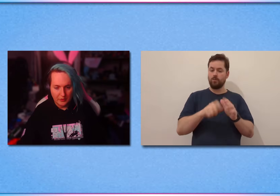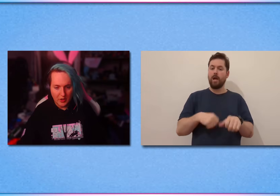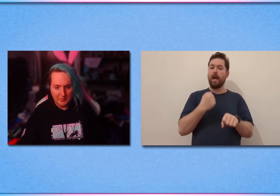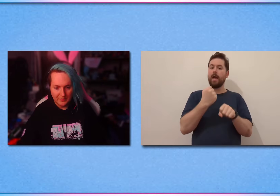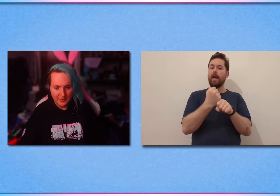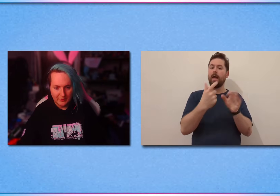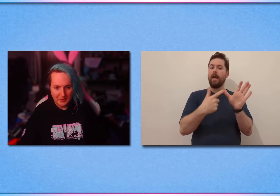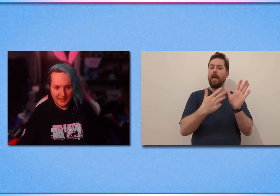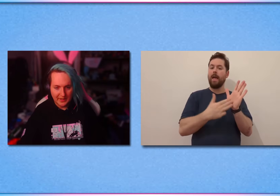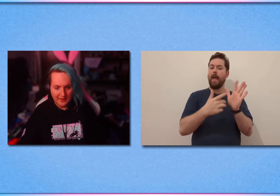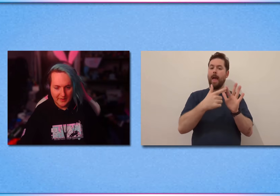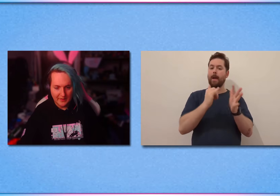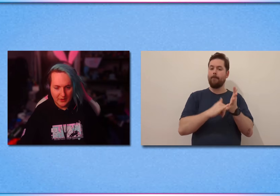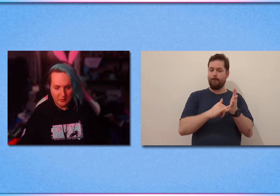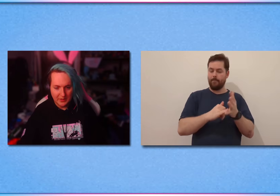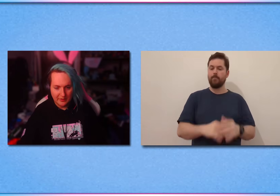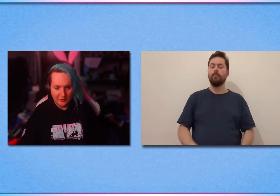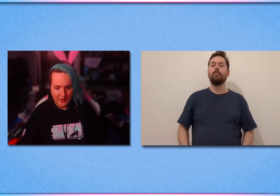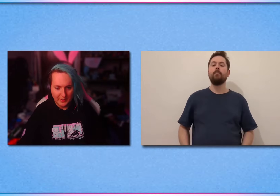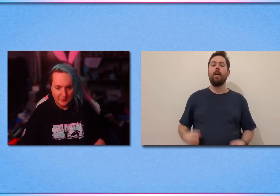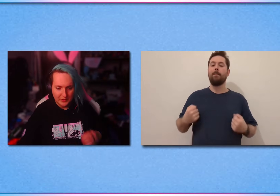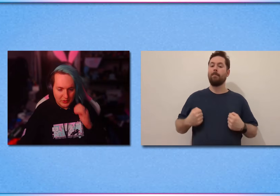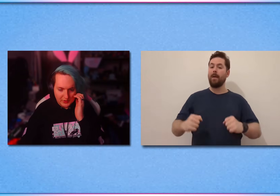Starting by finger spelling it, and then the unique sign.